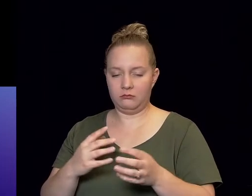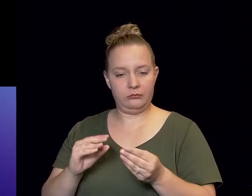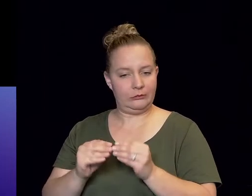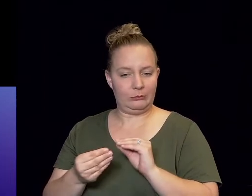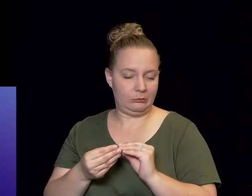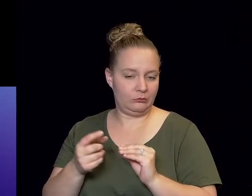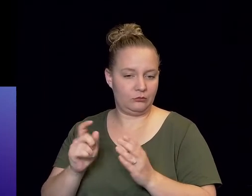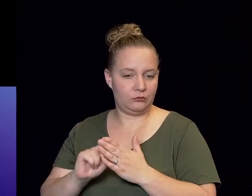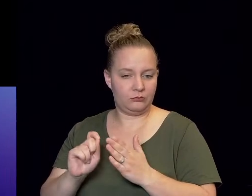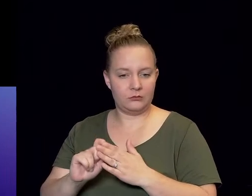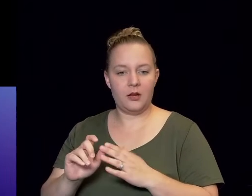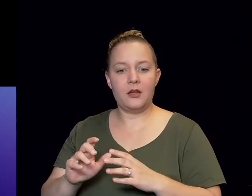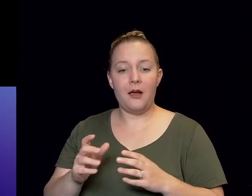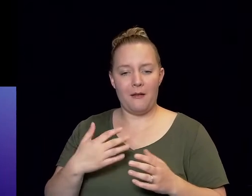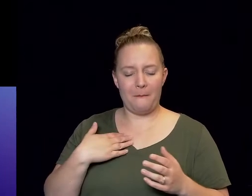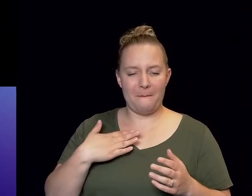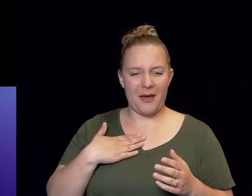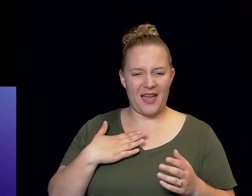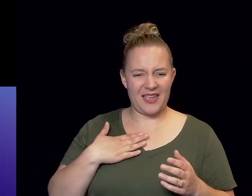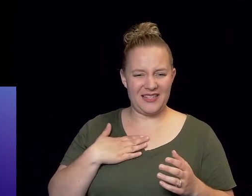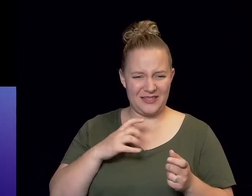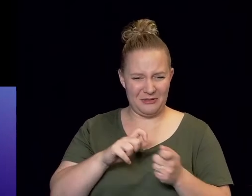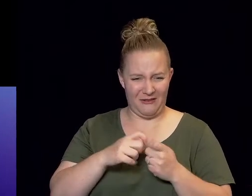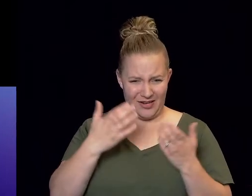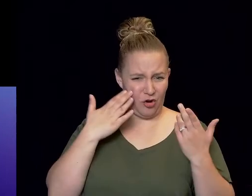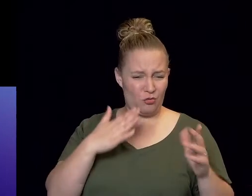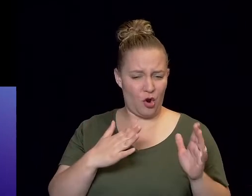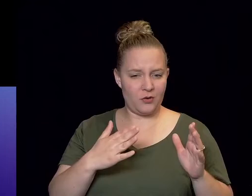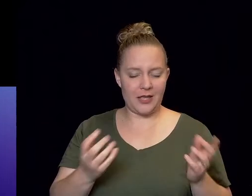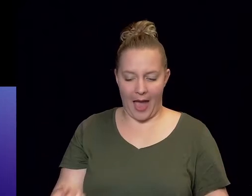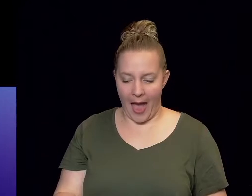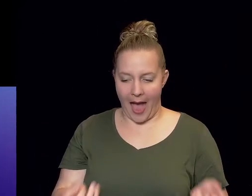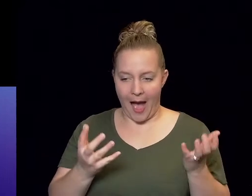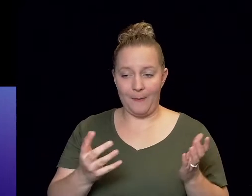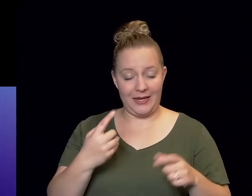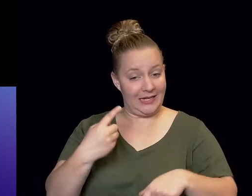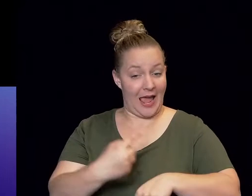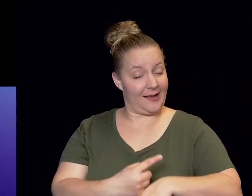my unknown is how many days I'm actually eating it. So, am I eating it for 1 day? Am I eating it